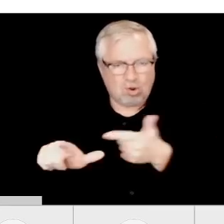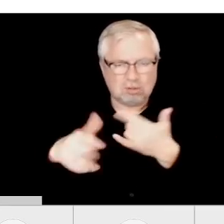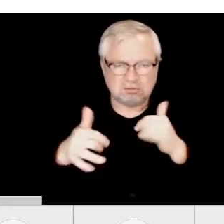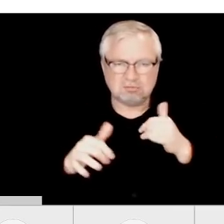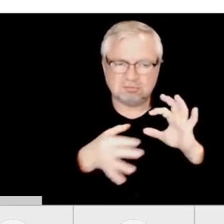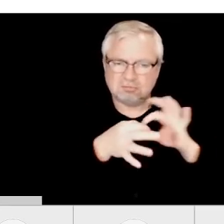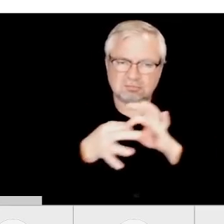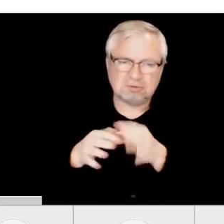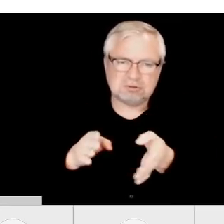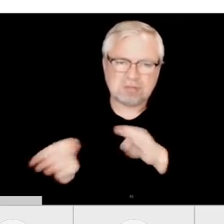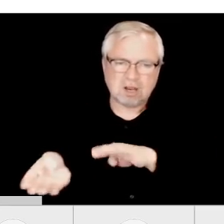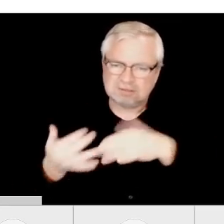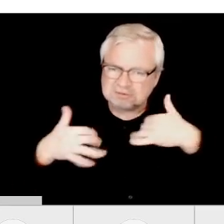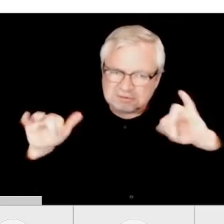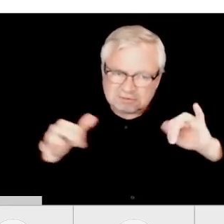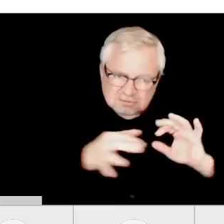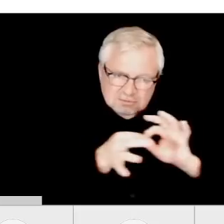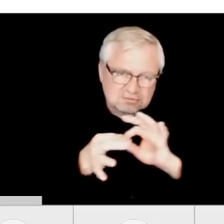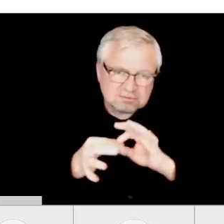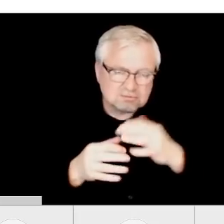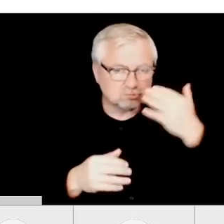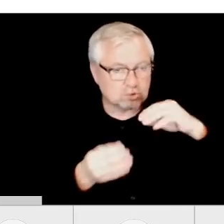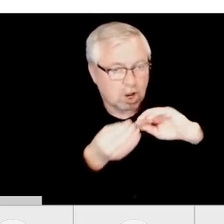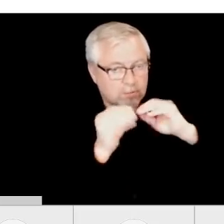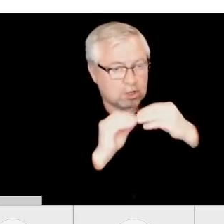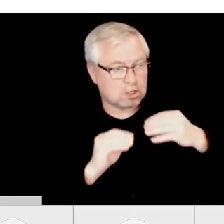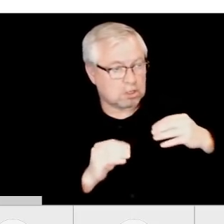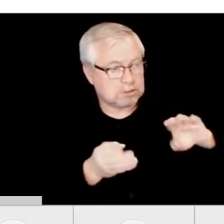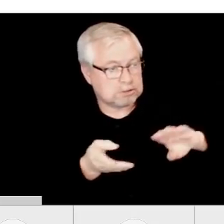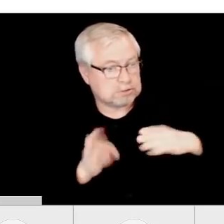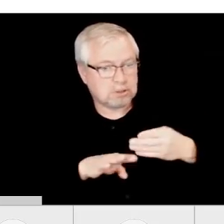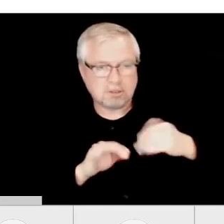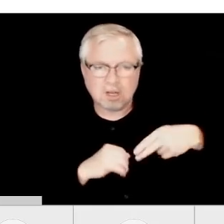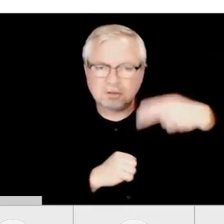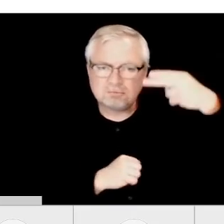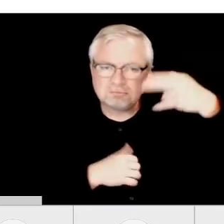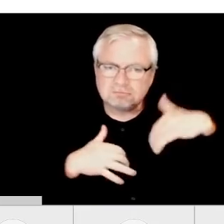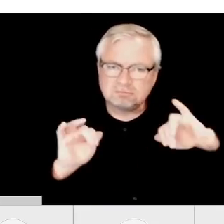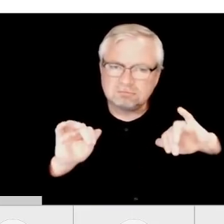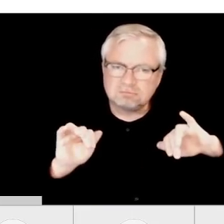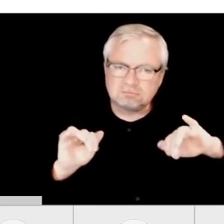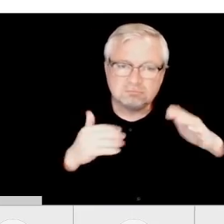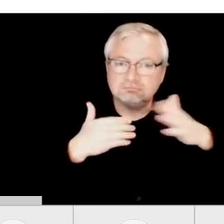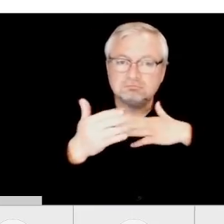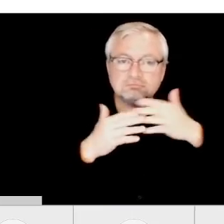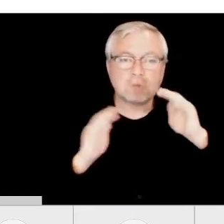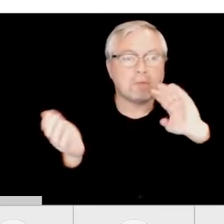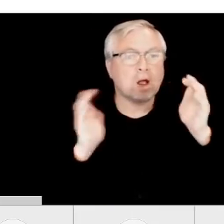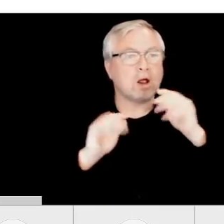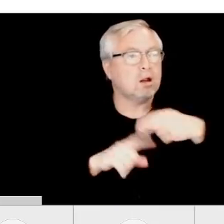dramatic in the context of any other history that we have for mortality